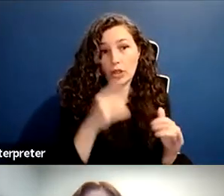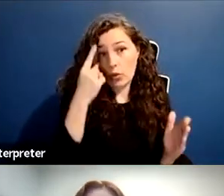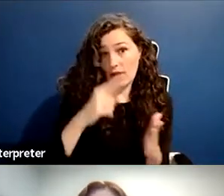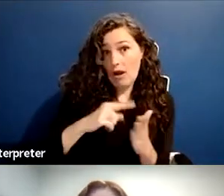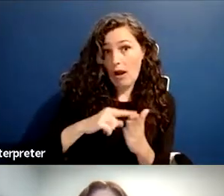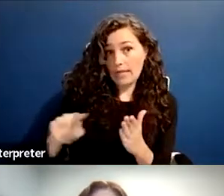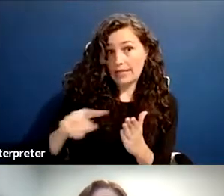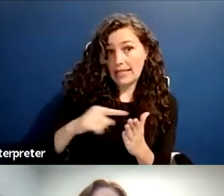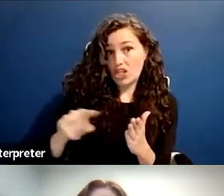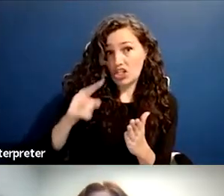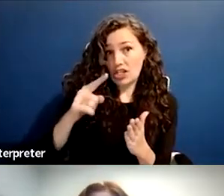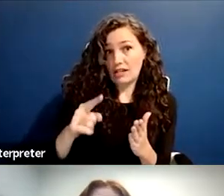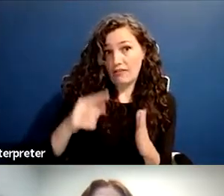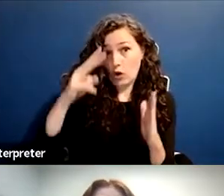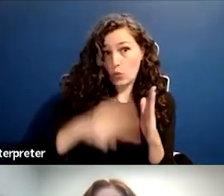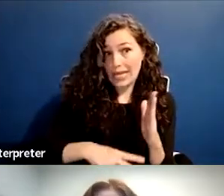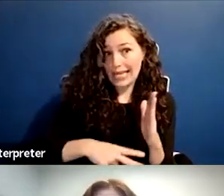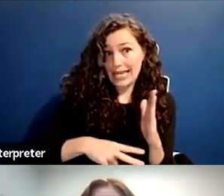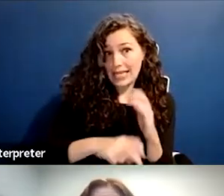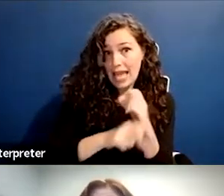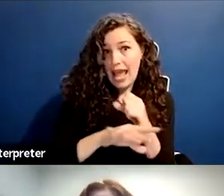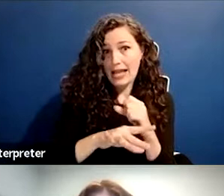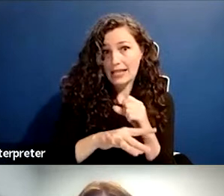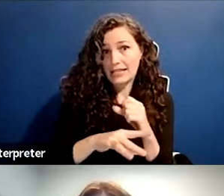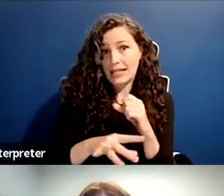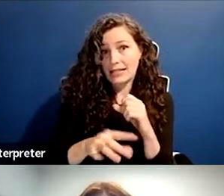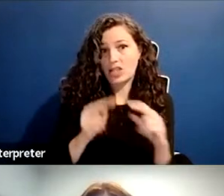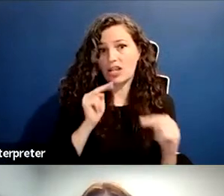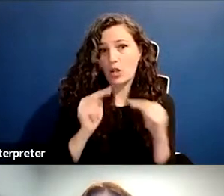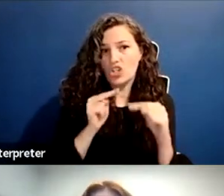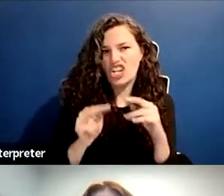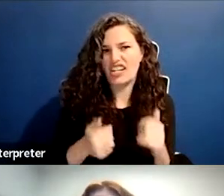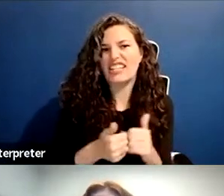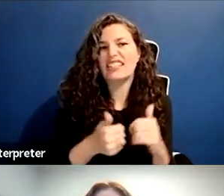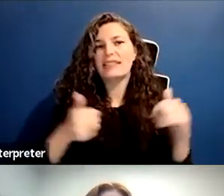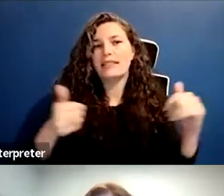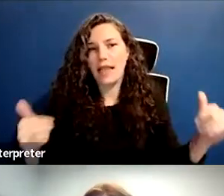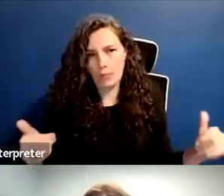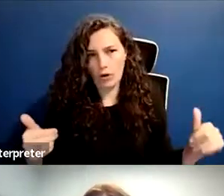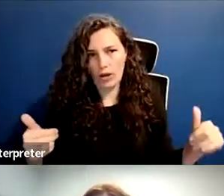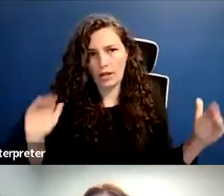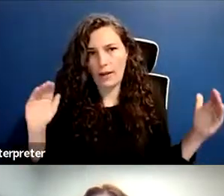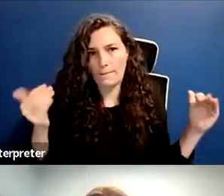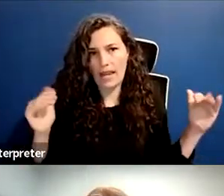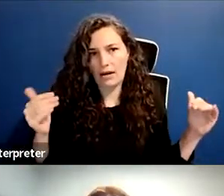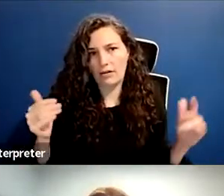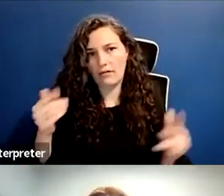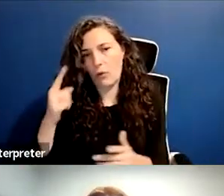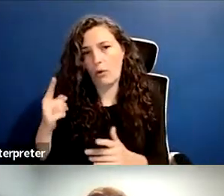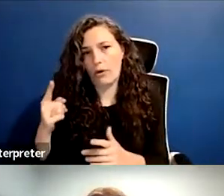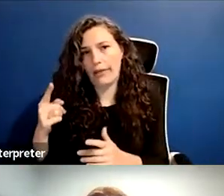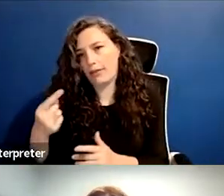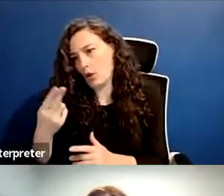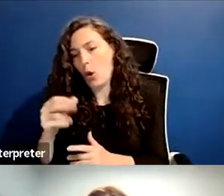from the compensation for hosting or performing in the podcast. It isn't necessary for an additional commercial signatory